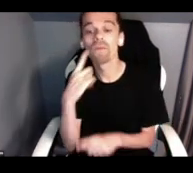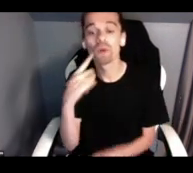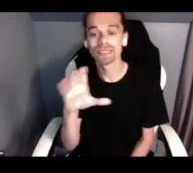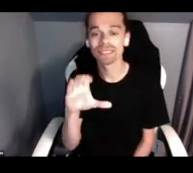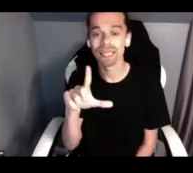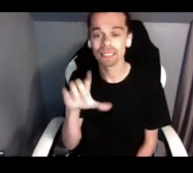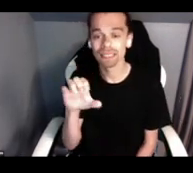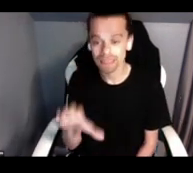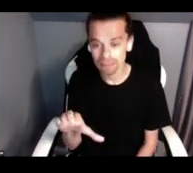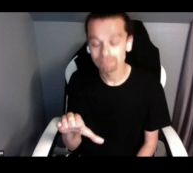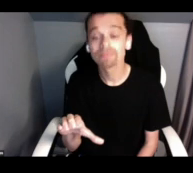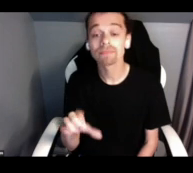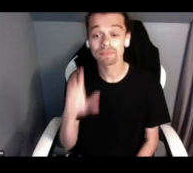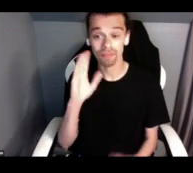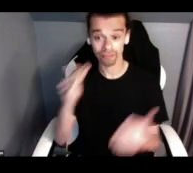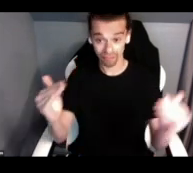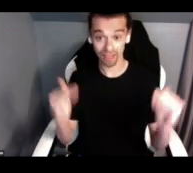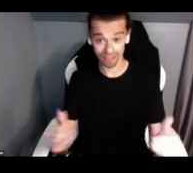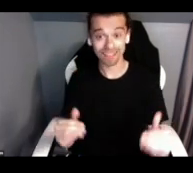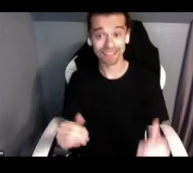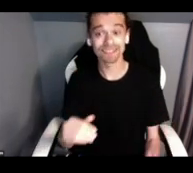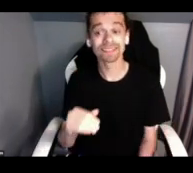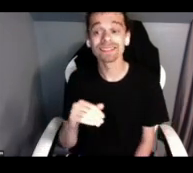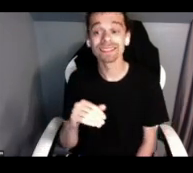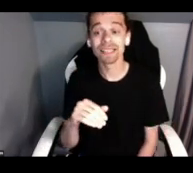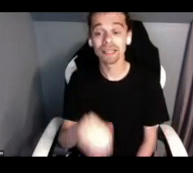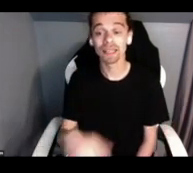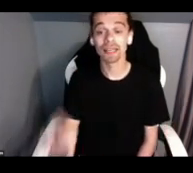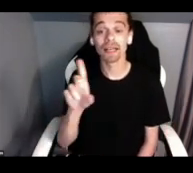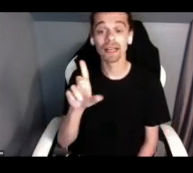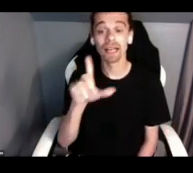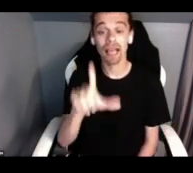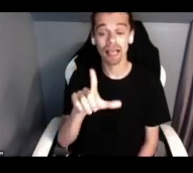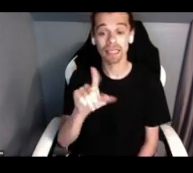data disparities within LTSS research.